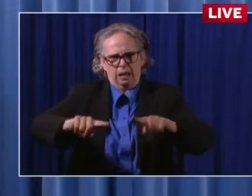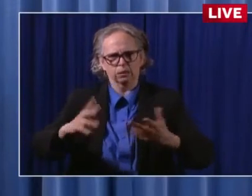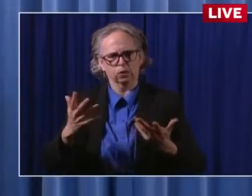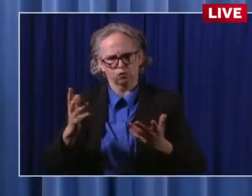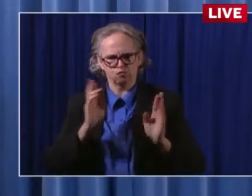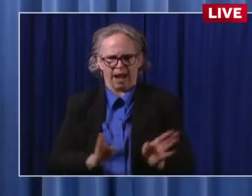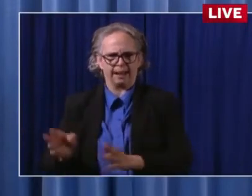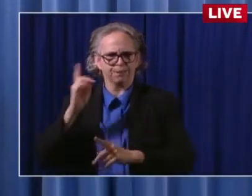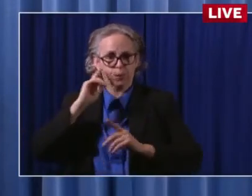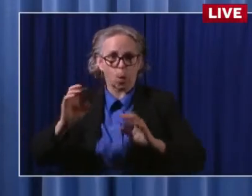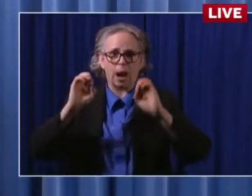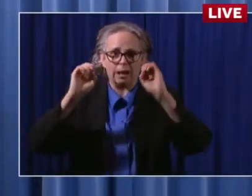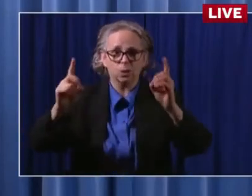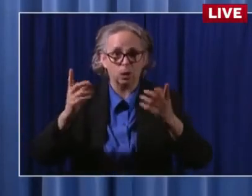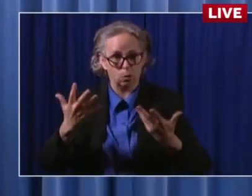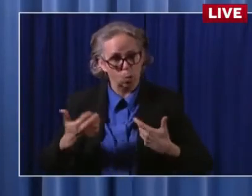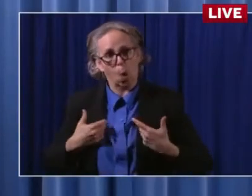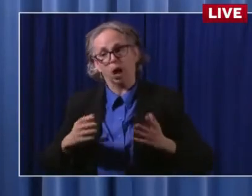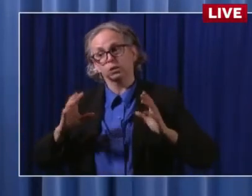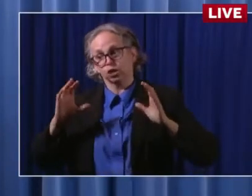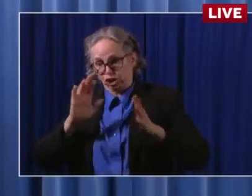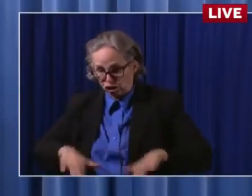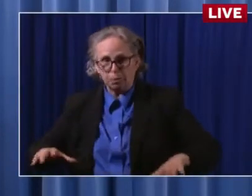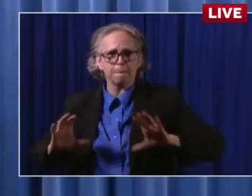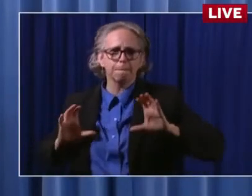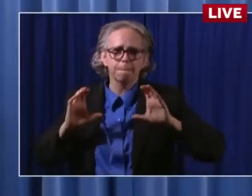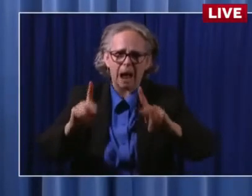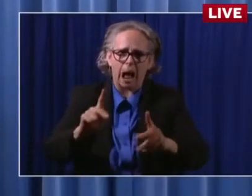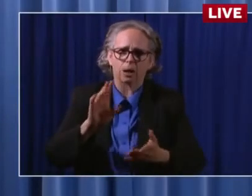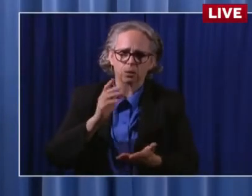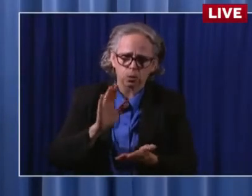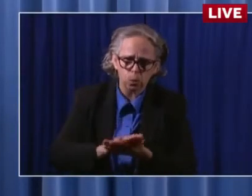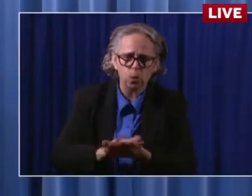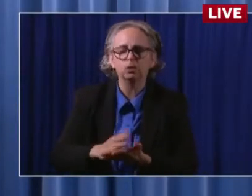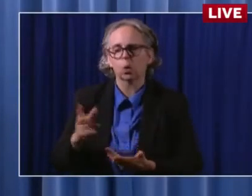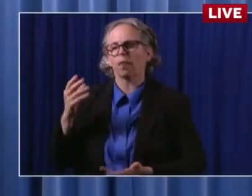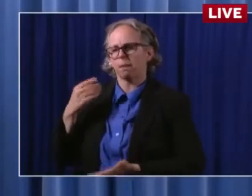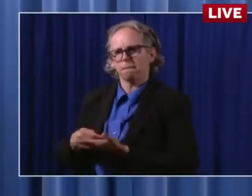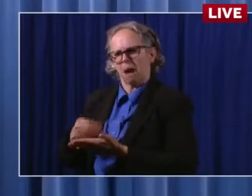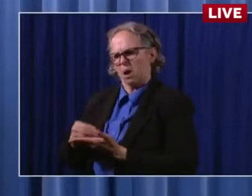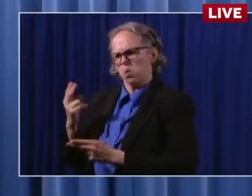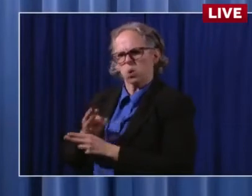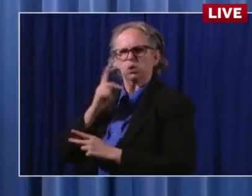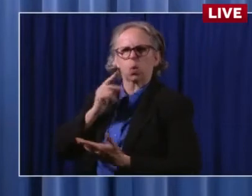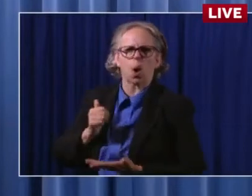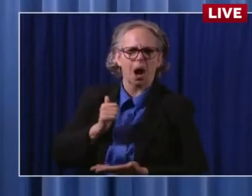AGAIN, WE WANT OUR KIDS BACK IN SCHOOL. WE WANT THEM SAFE.